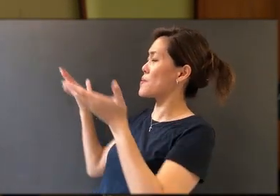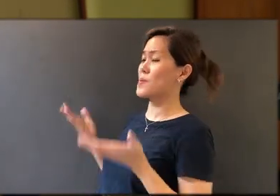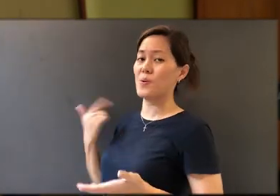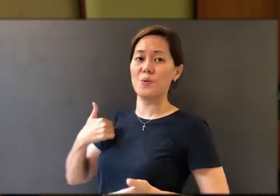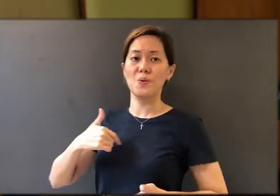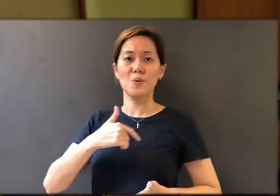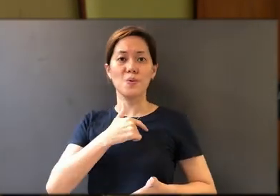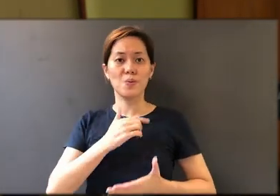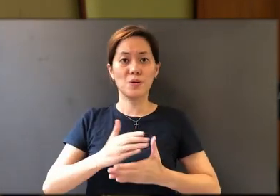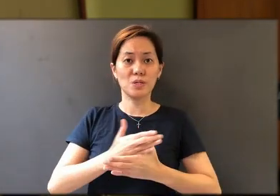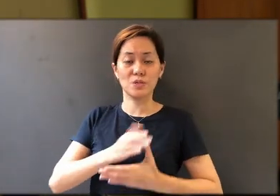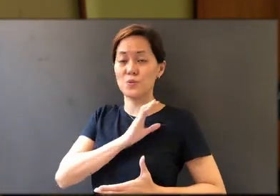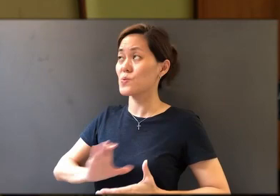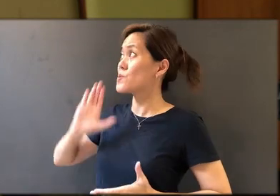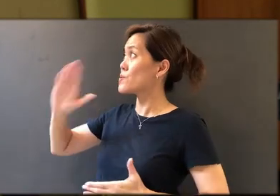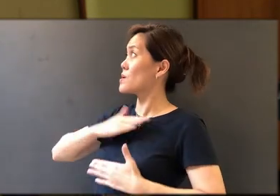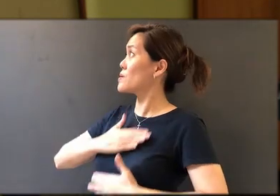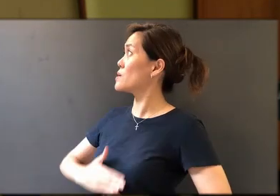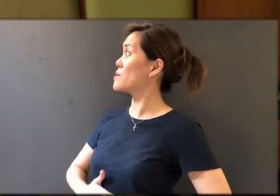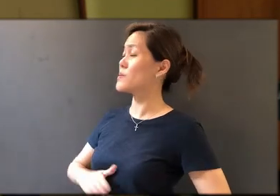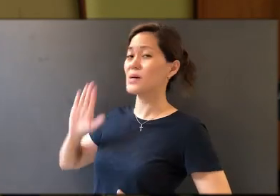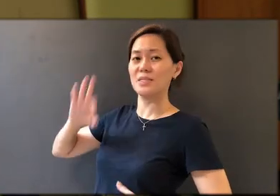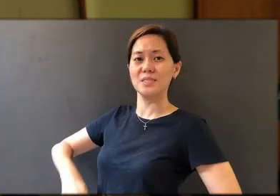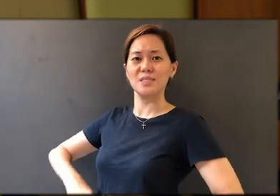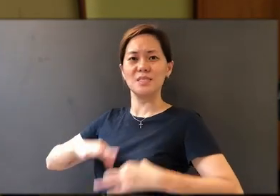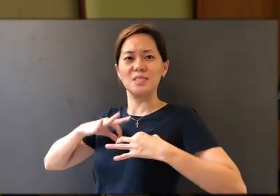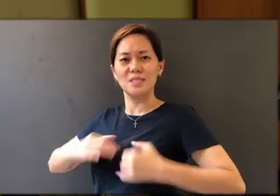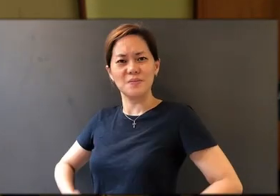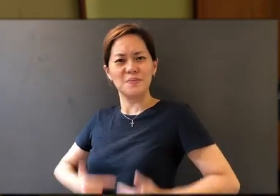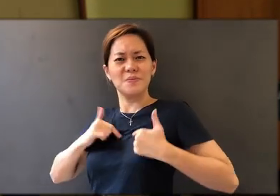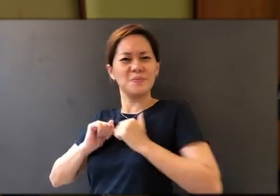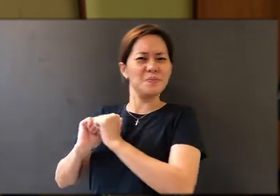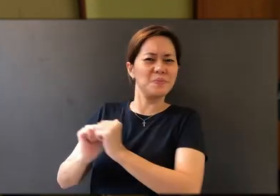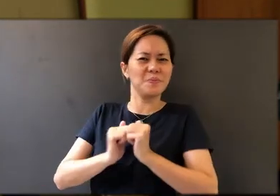May we who share Christ's body live His risen life;